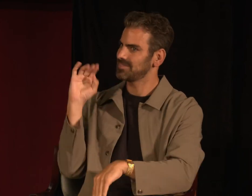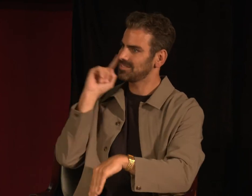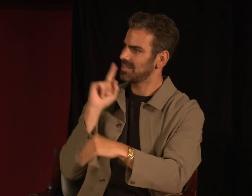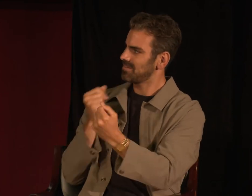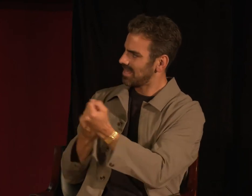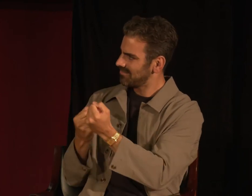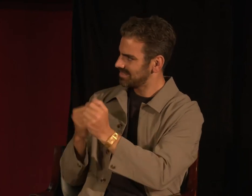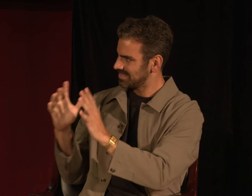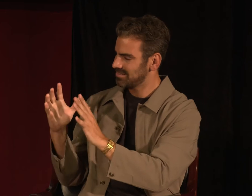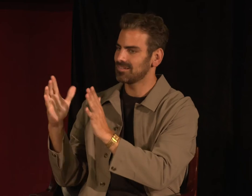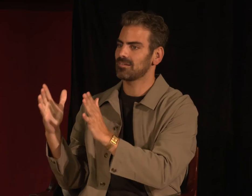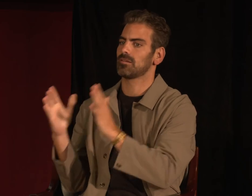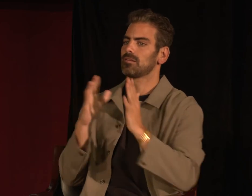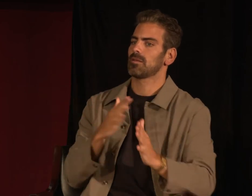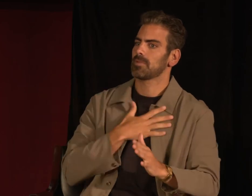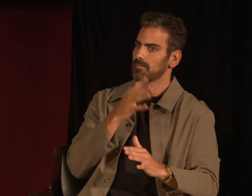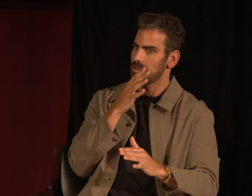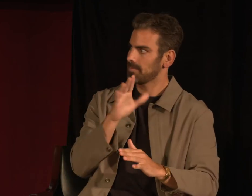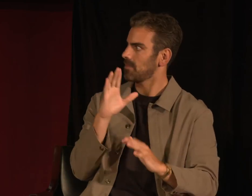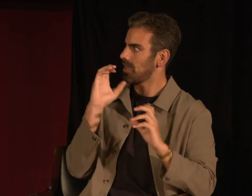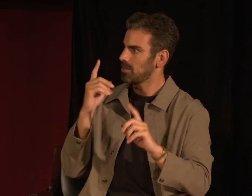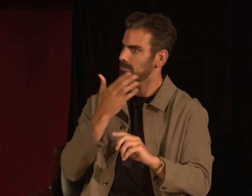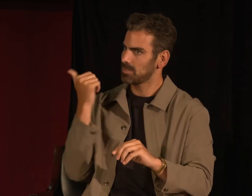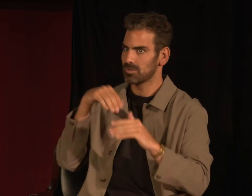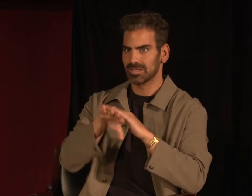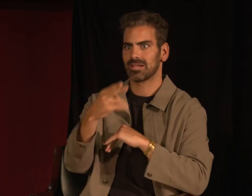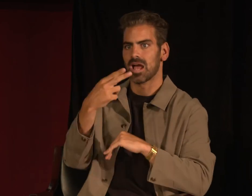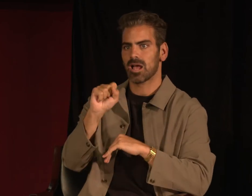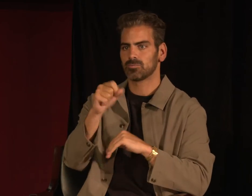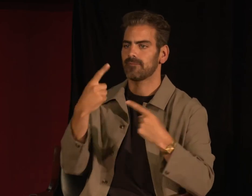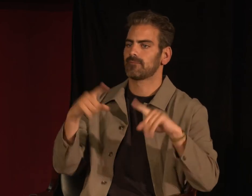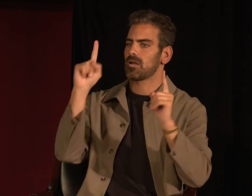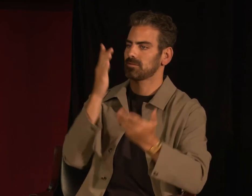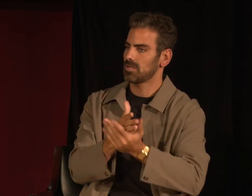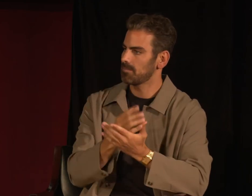study under oralism and had to advocate for themselves. To my mother, whose education was better in highschool,